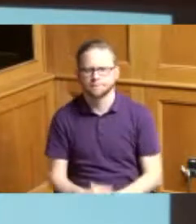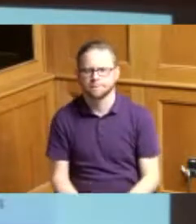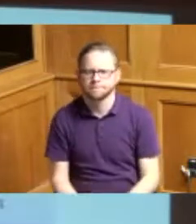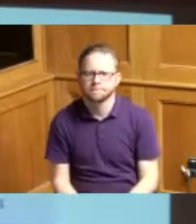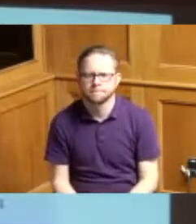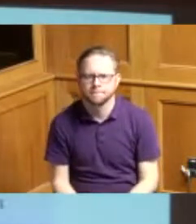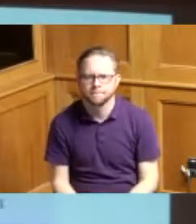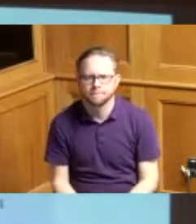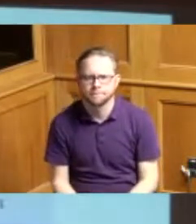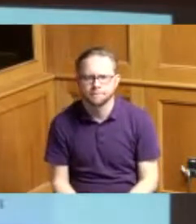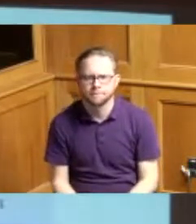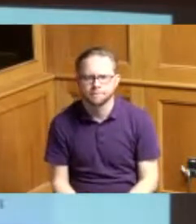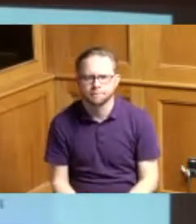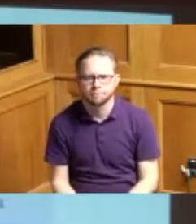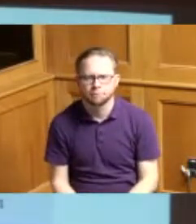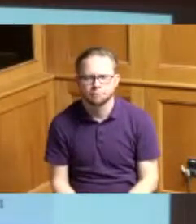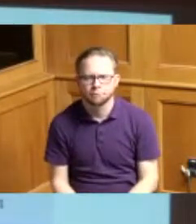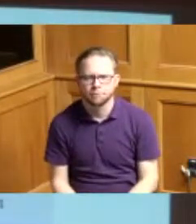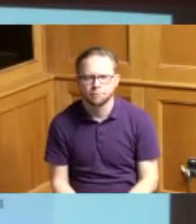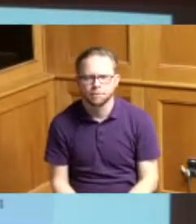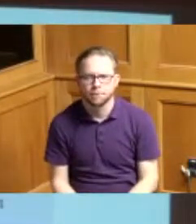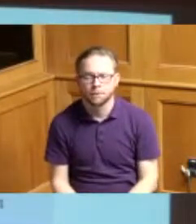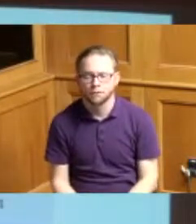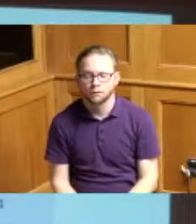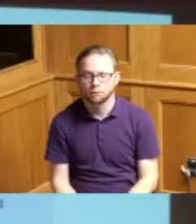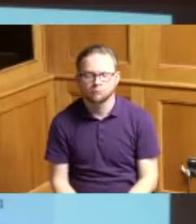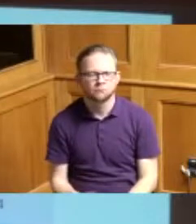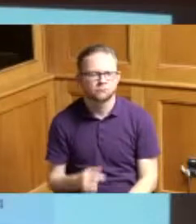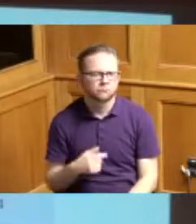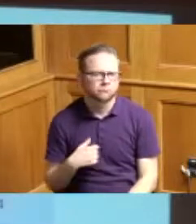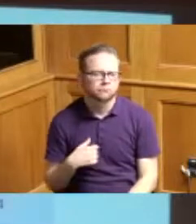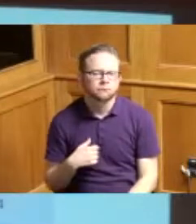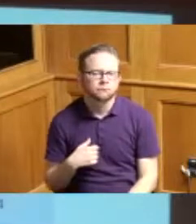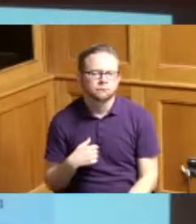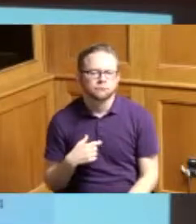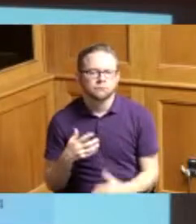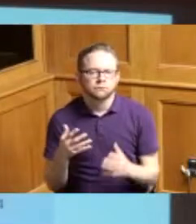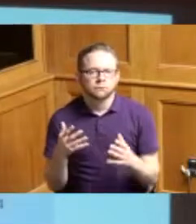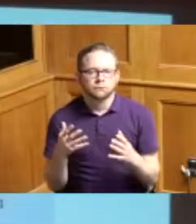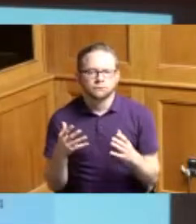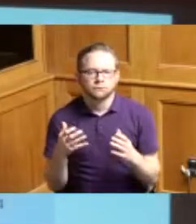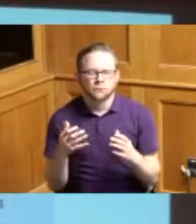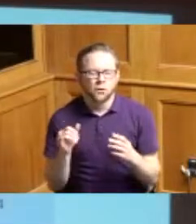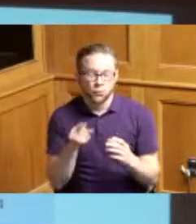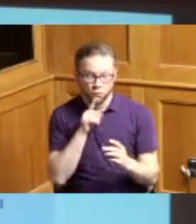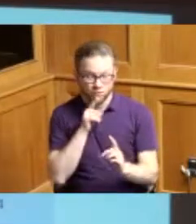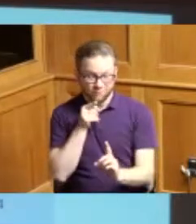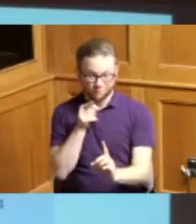and include that I also wanted to just lay out for the so with regards to this the the stakeholders